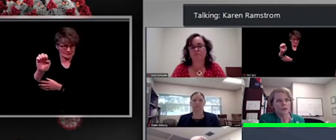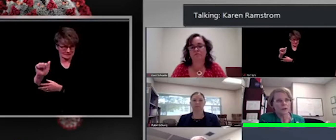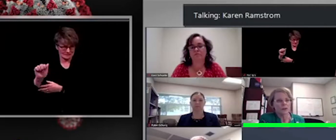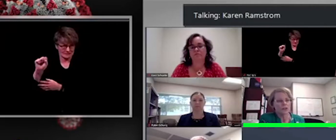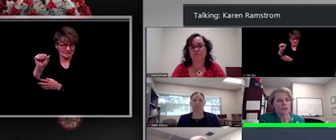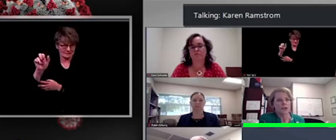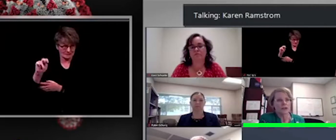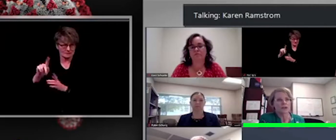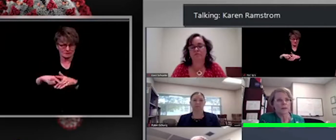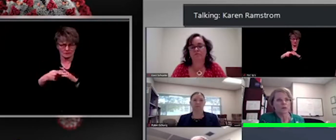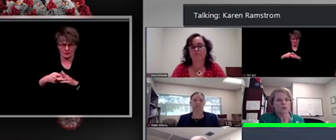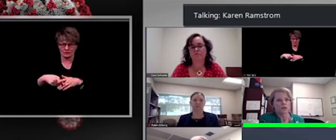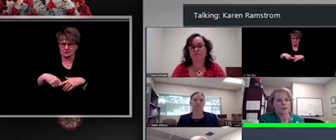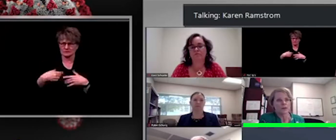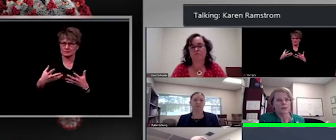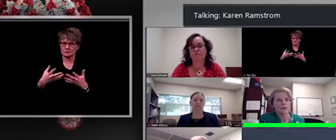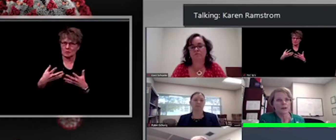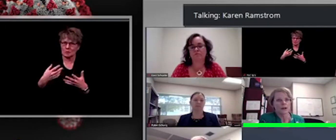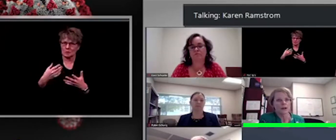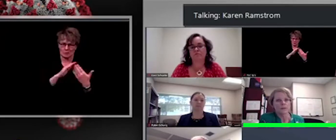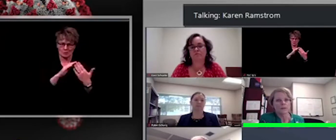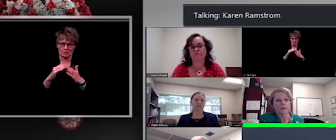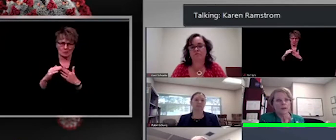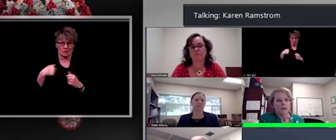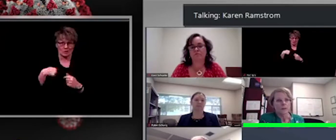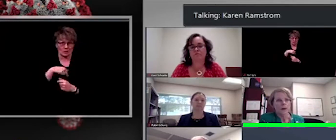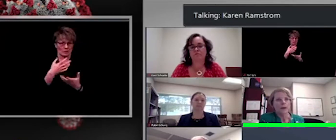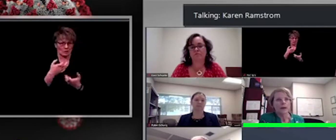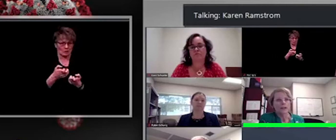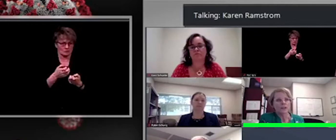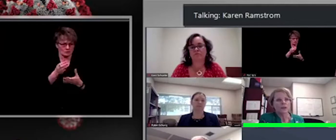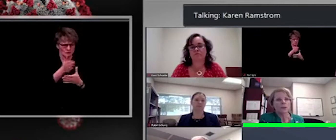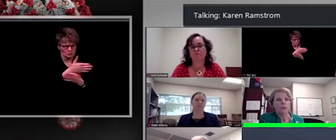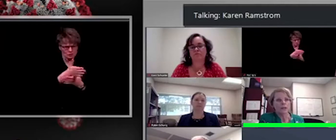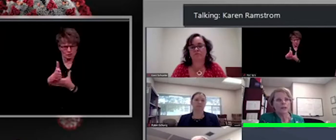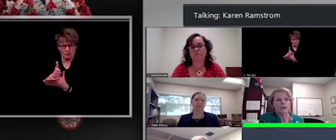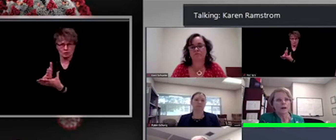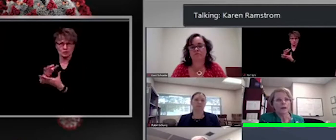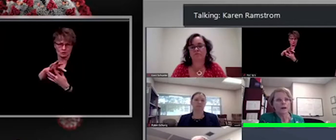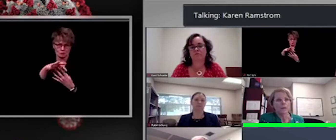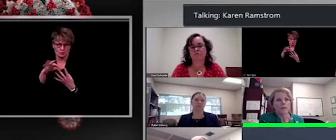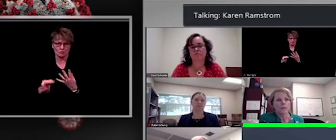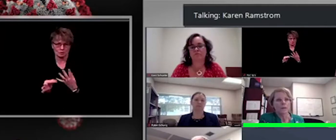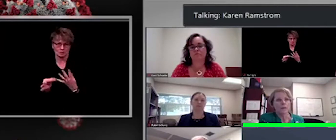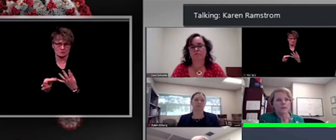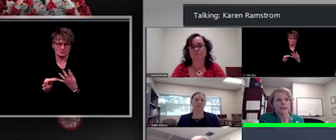our communities, so you can actually make those choices. But we ask you to really take